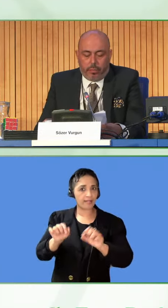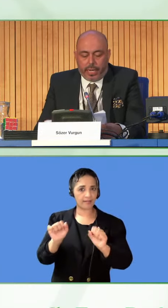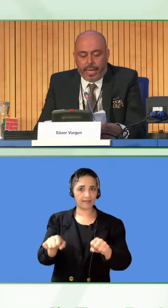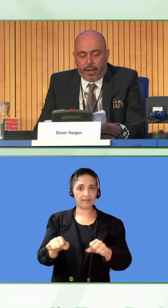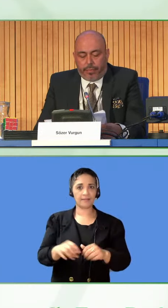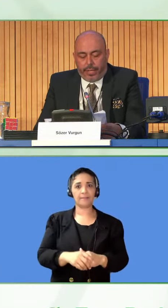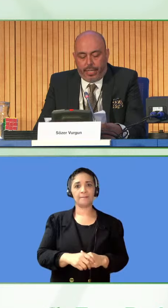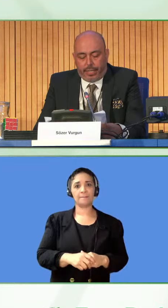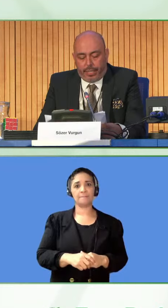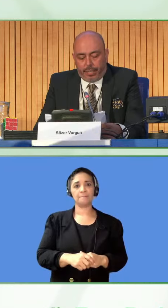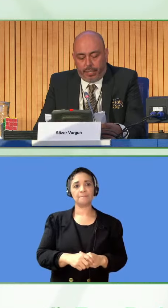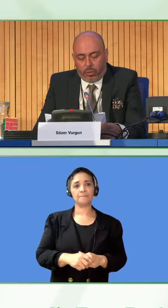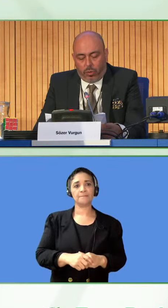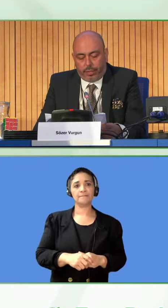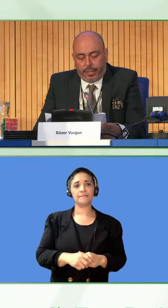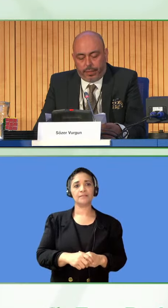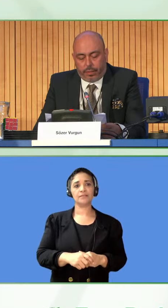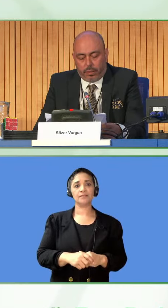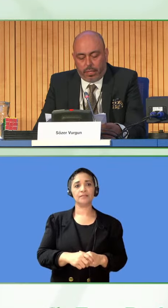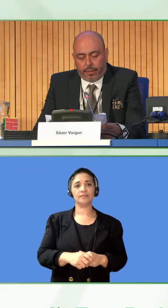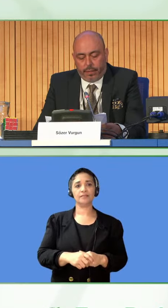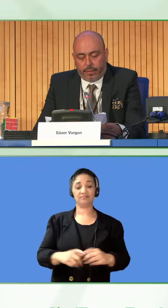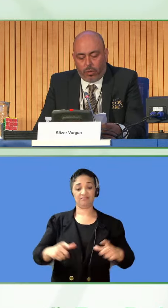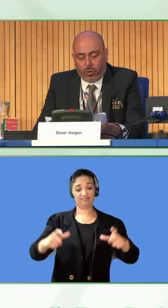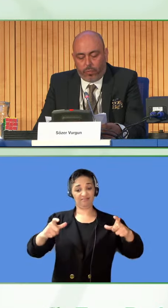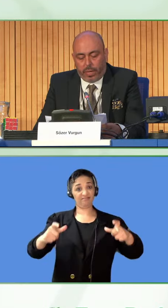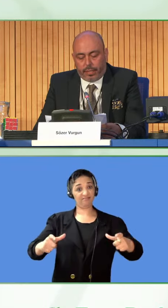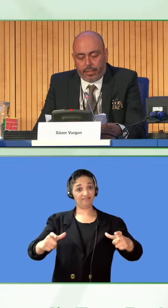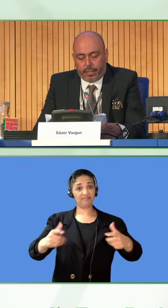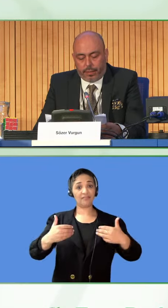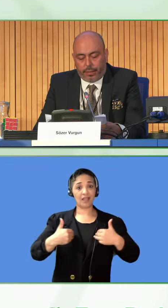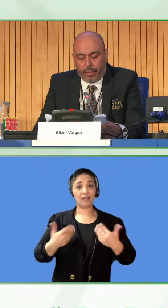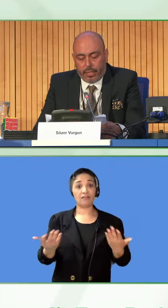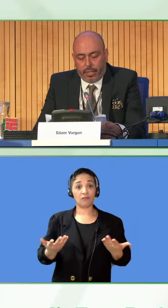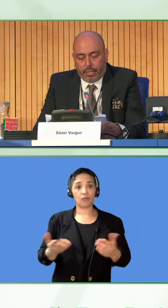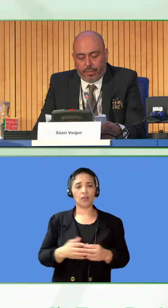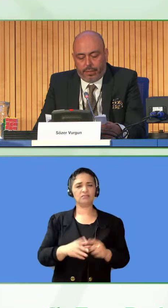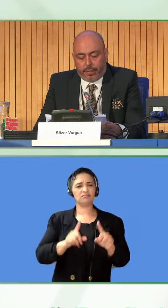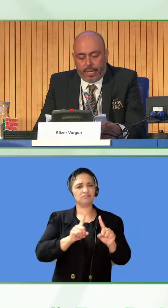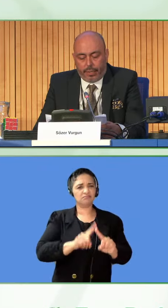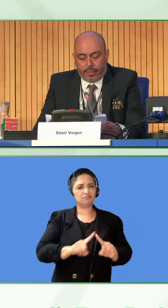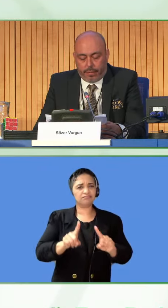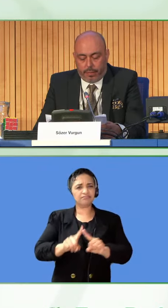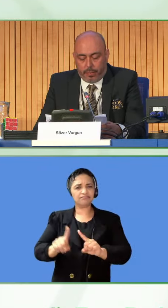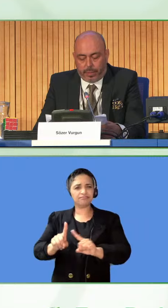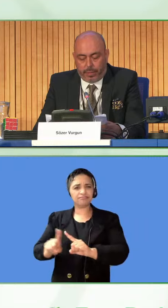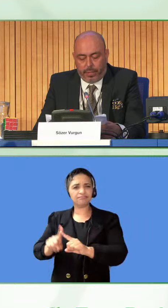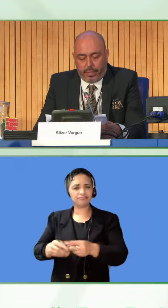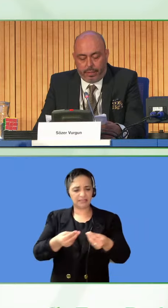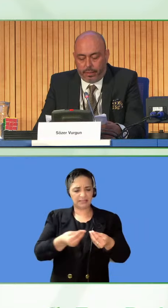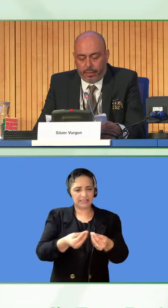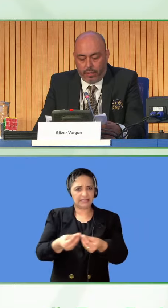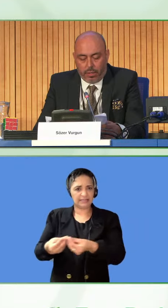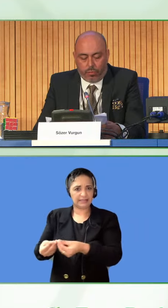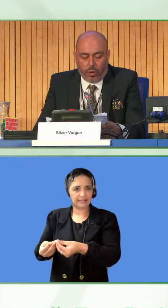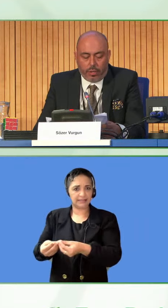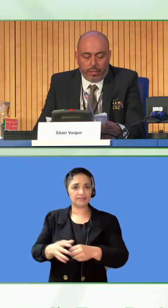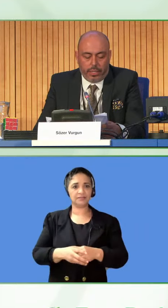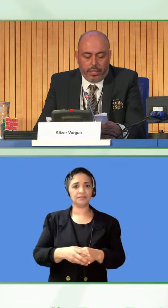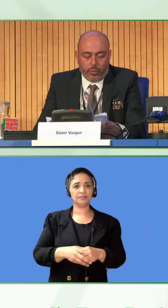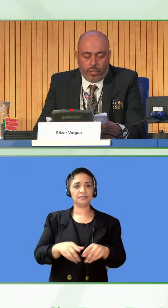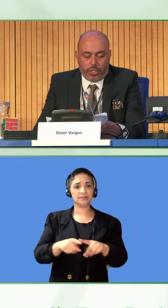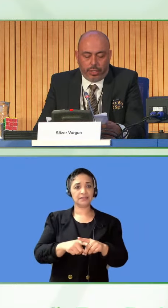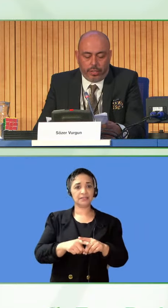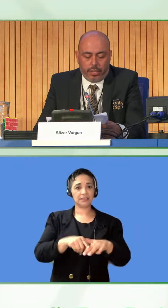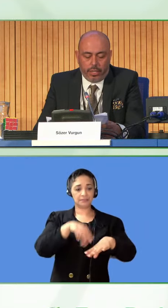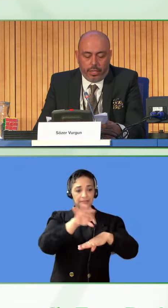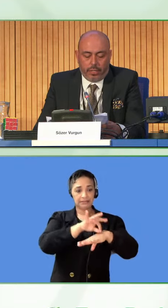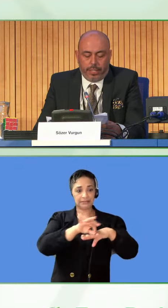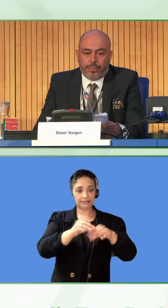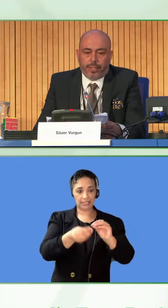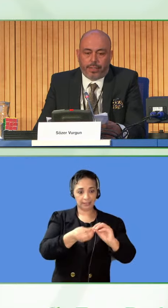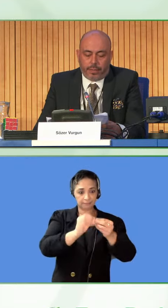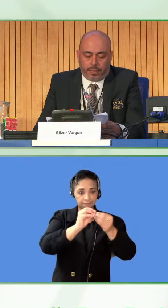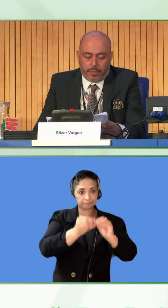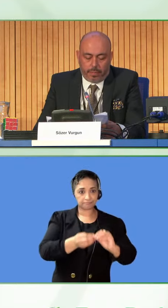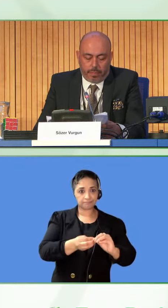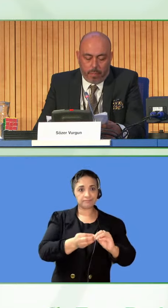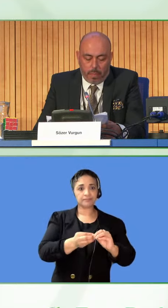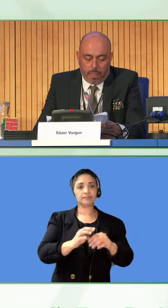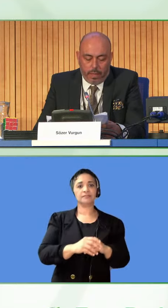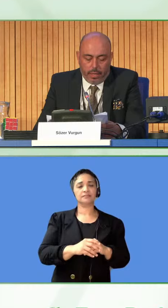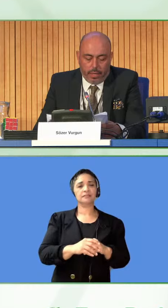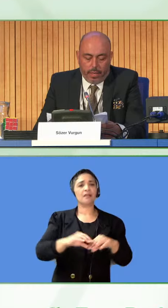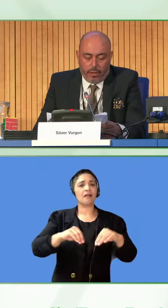The barrier Kate contains dozens of materials designed specifically for individuals differences.